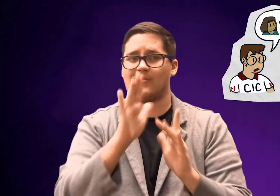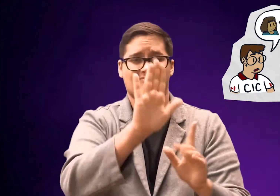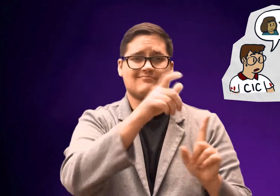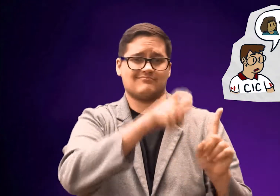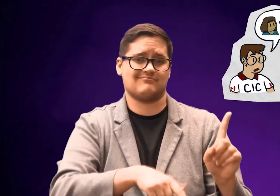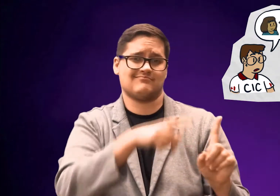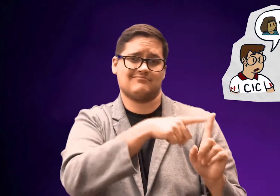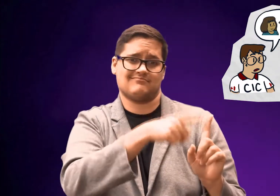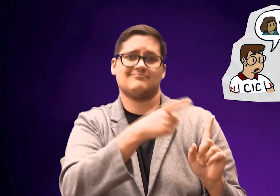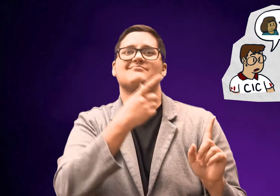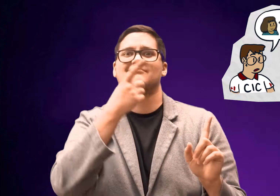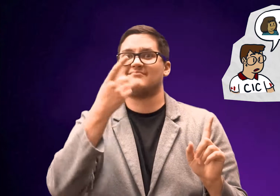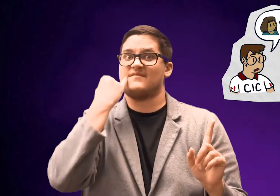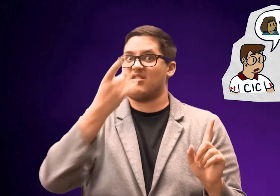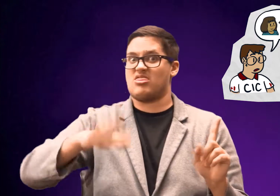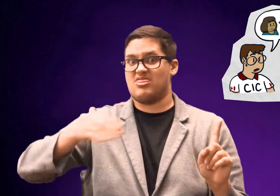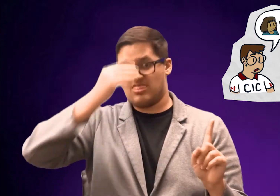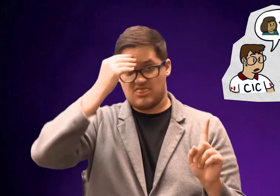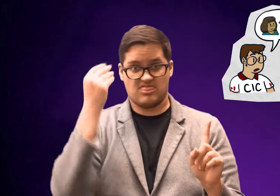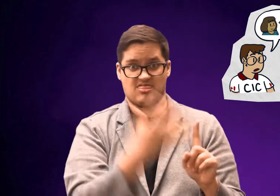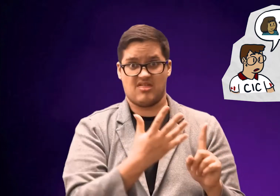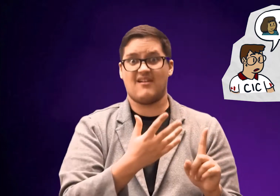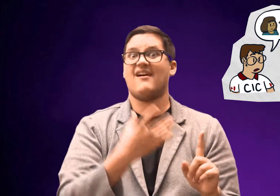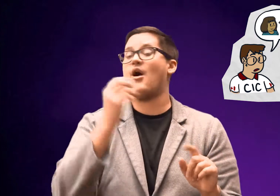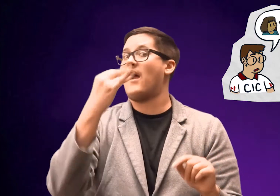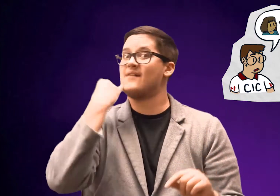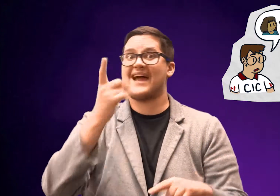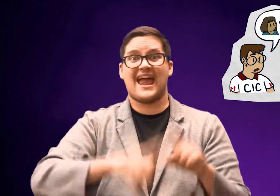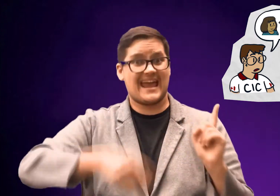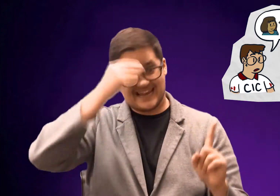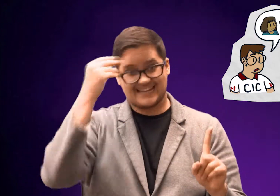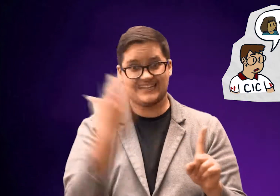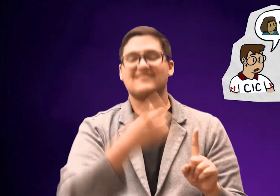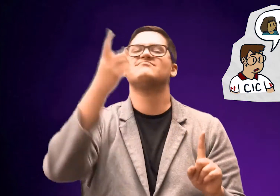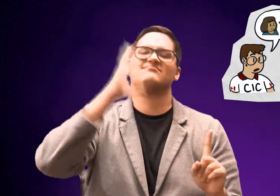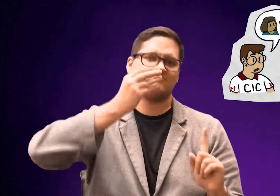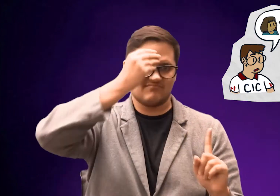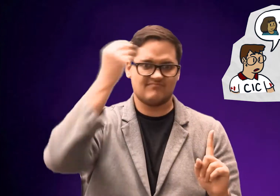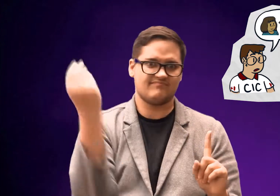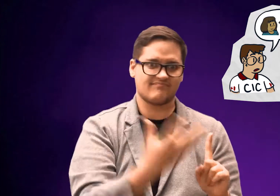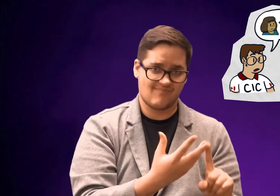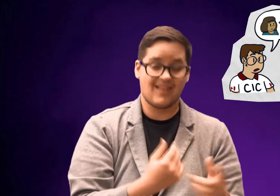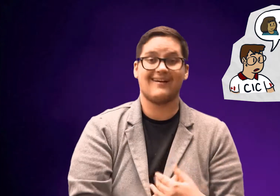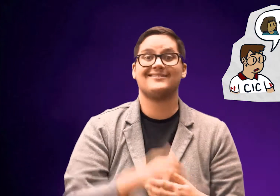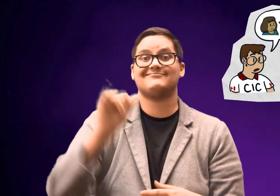your spouse if you do not or cannot disclose your status to your sexual partners.